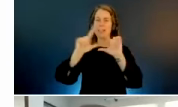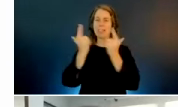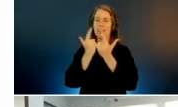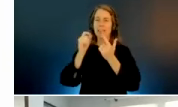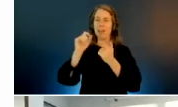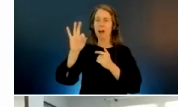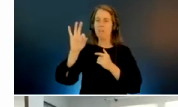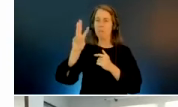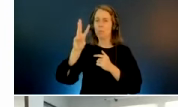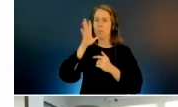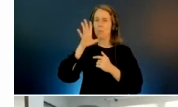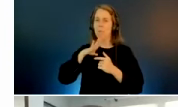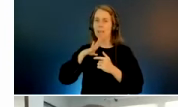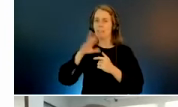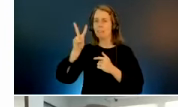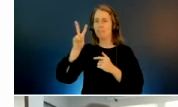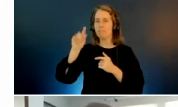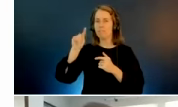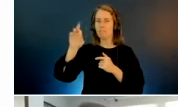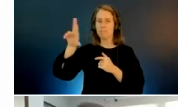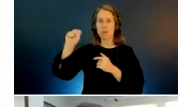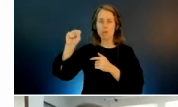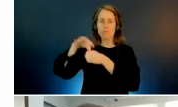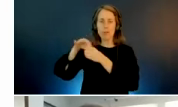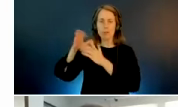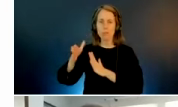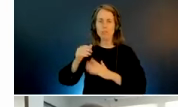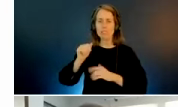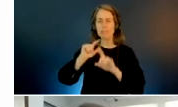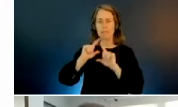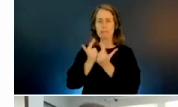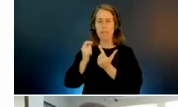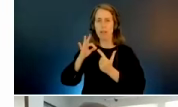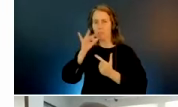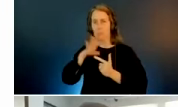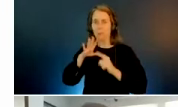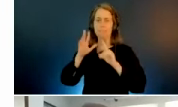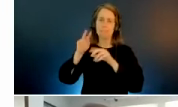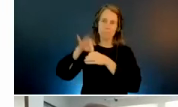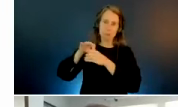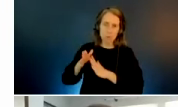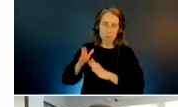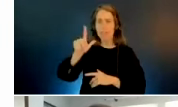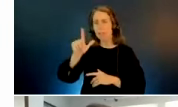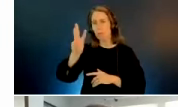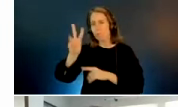exists in all the states you can narrow down to South Carolina i think they have